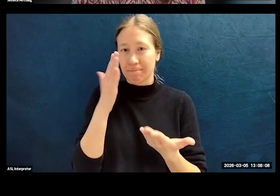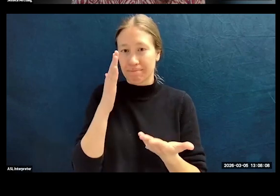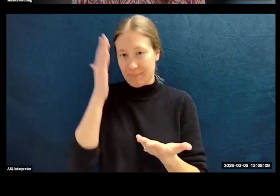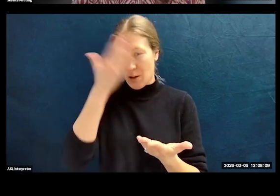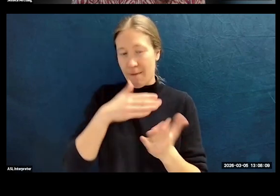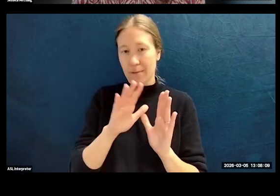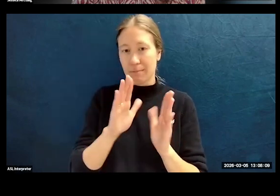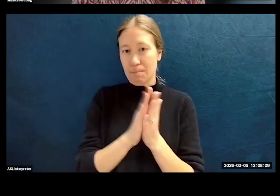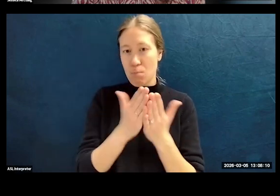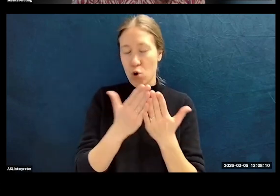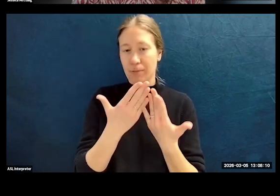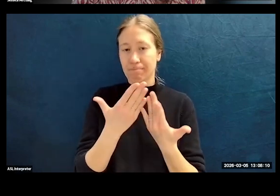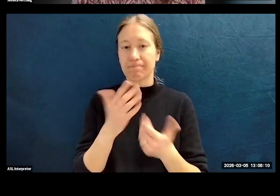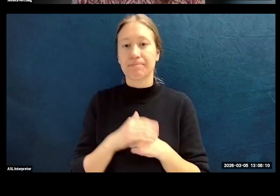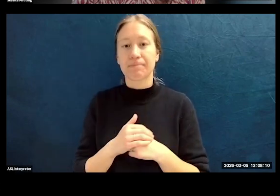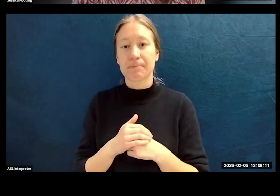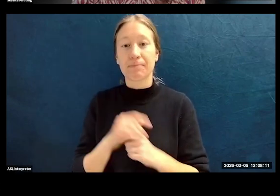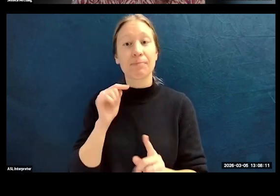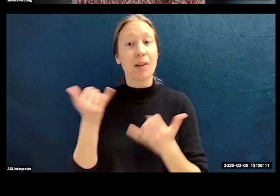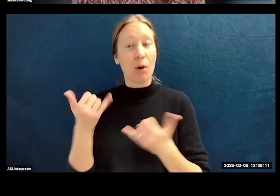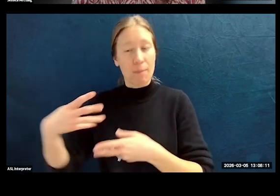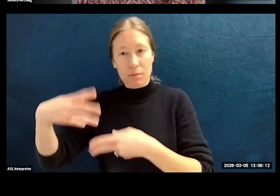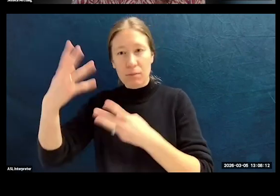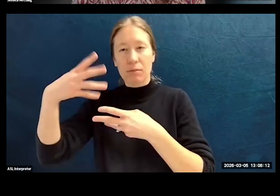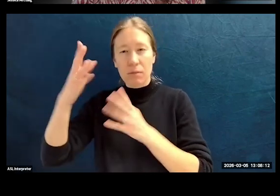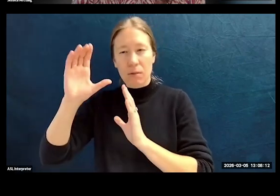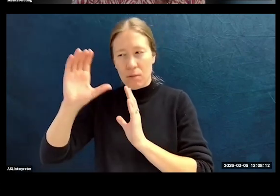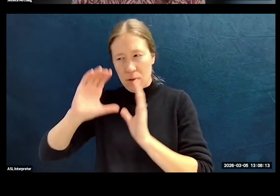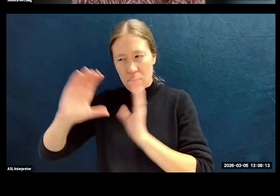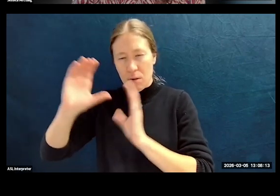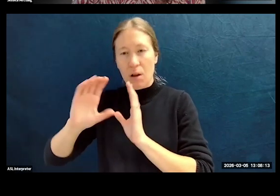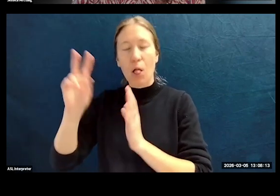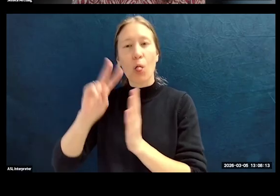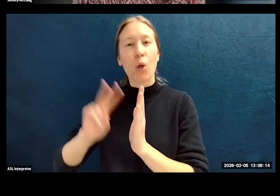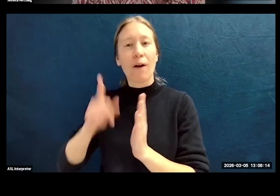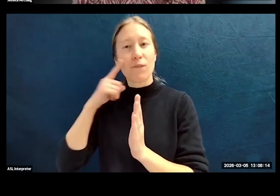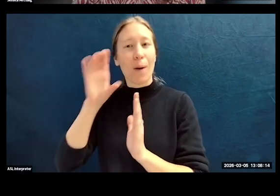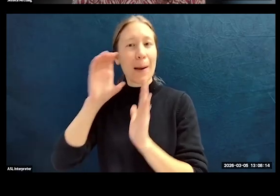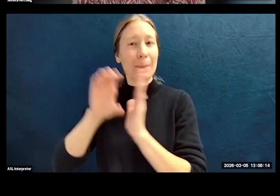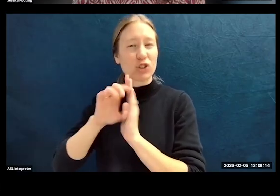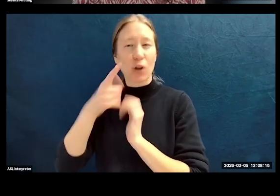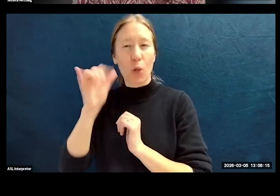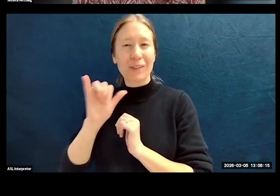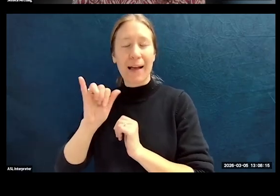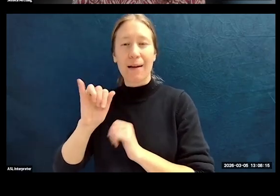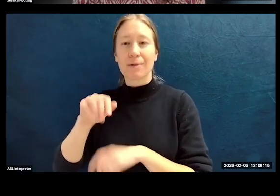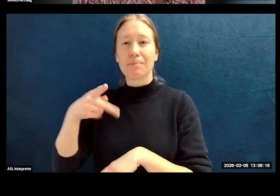I'm going to scroll through the content, looking for image icons, which look like a little Polaroid photo, and I'm going to click on these images to see